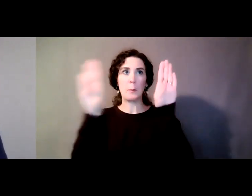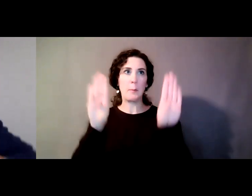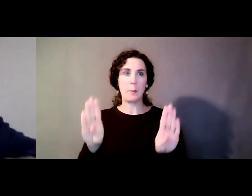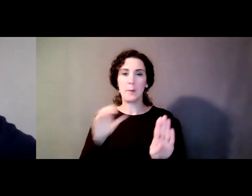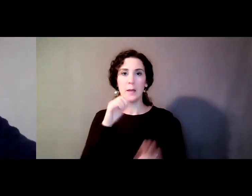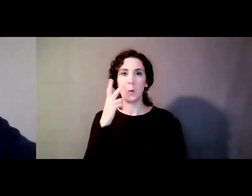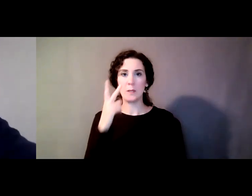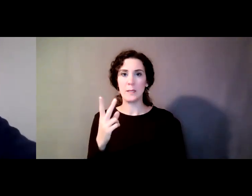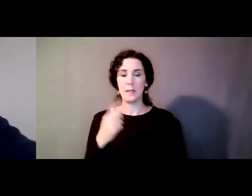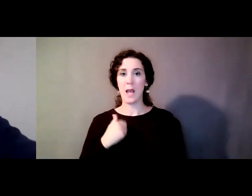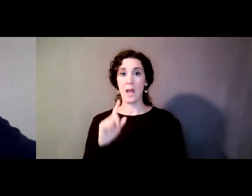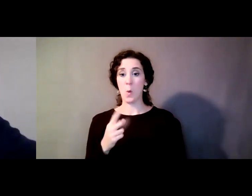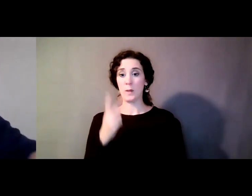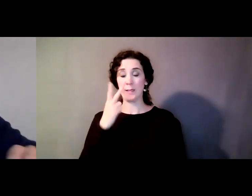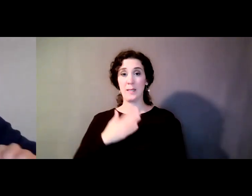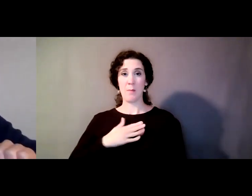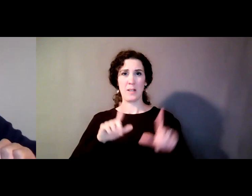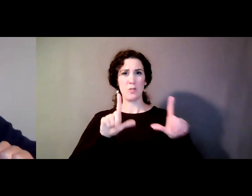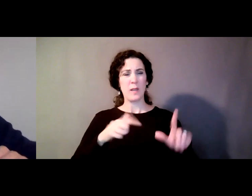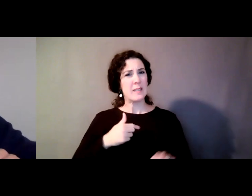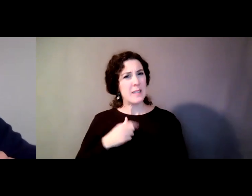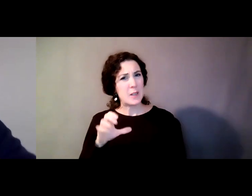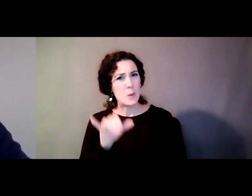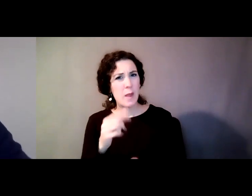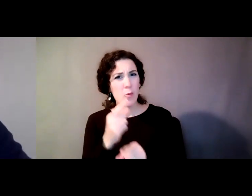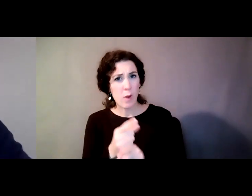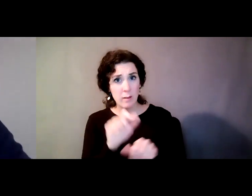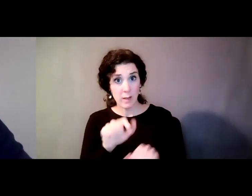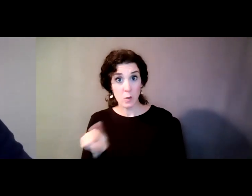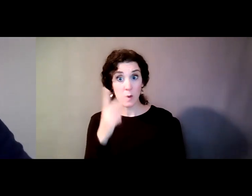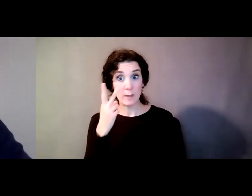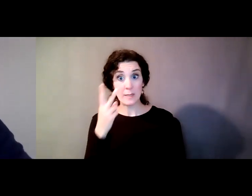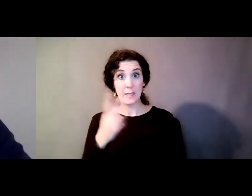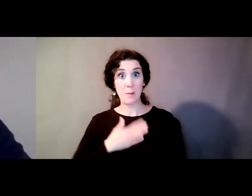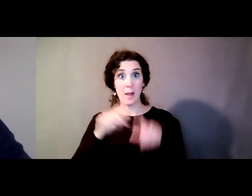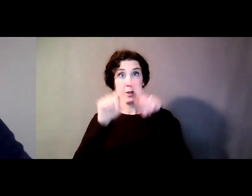so I don't know if I did that correctly or not.